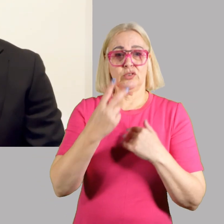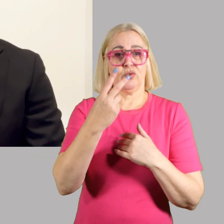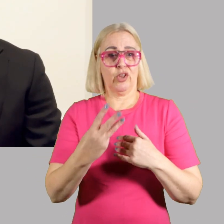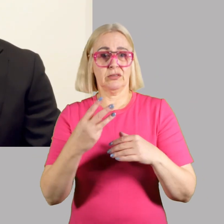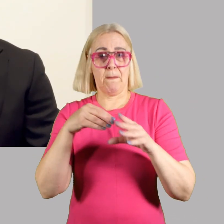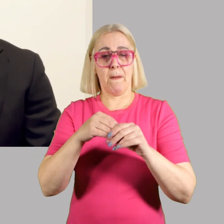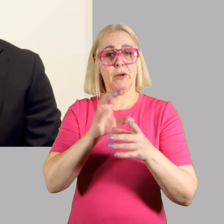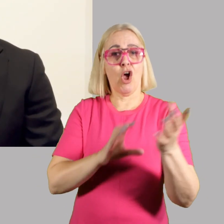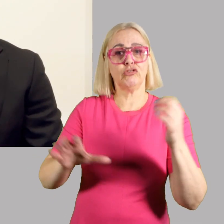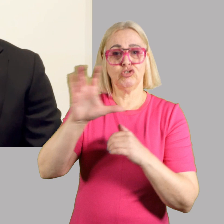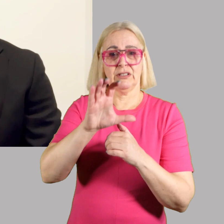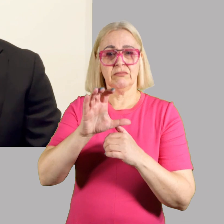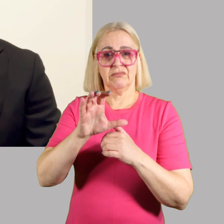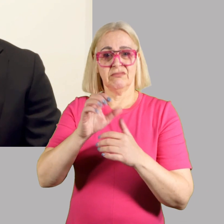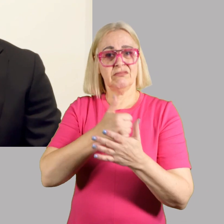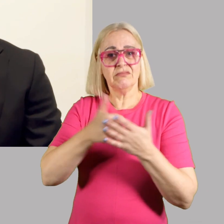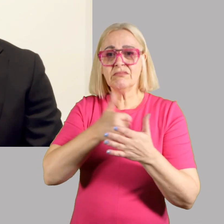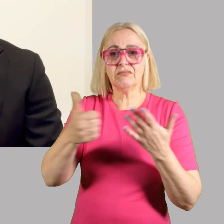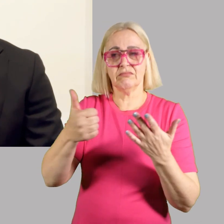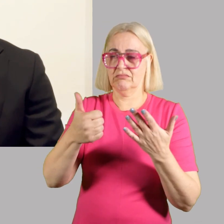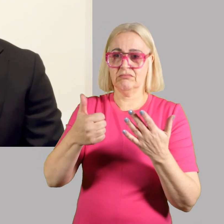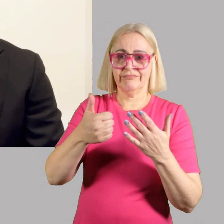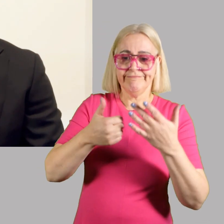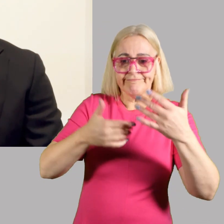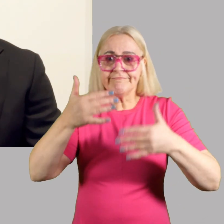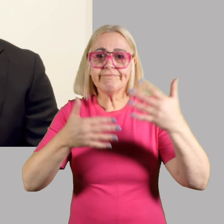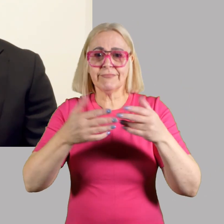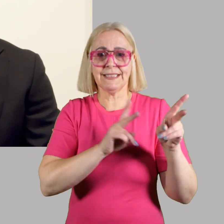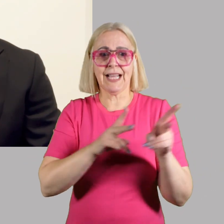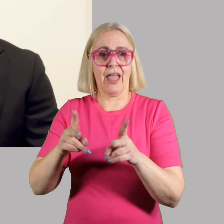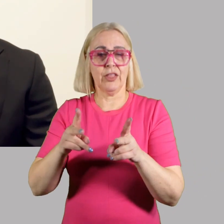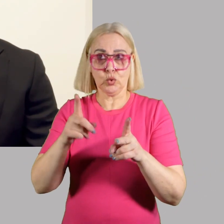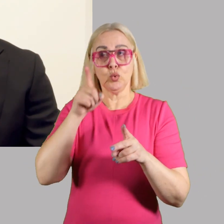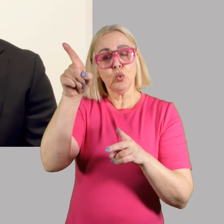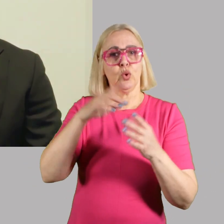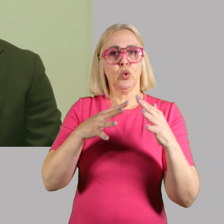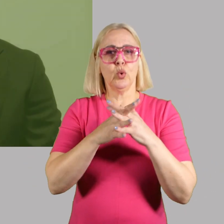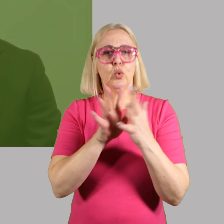countries or territories submitted mortality data to the WHO in the past three decades.